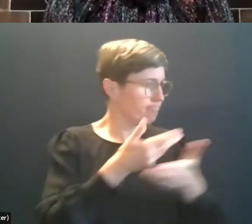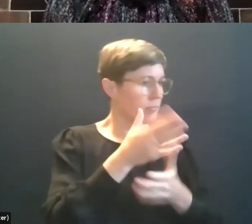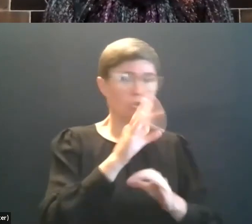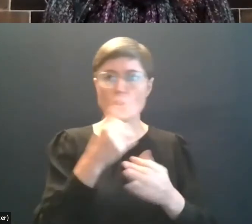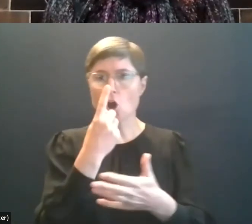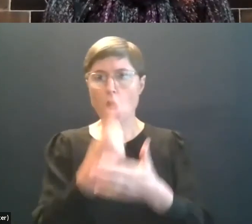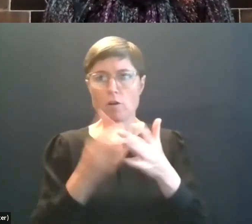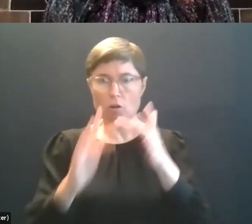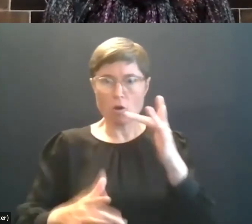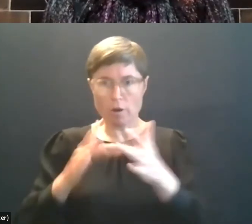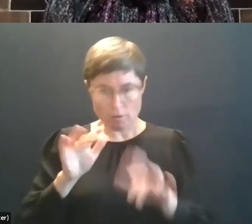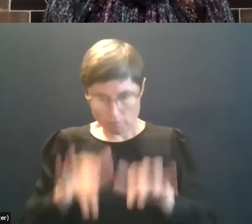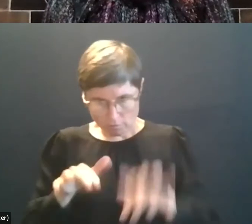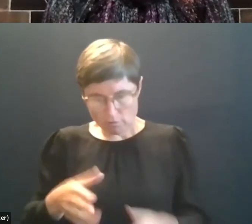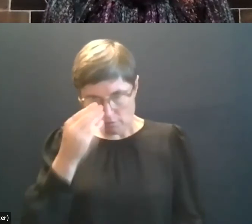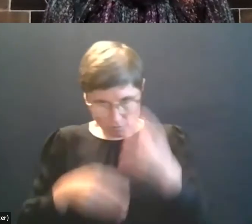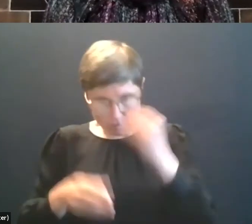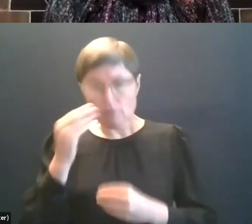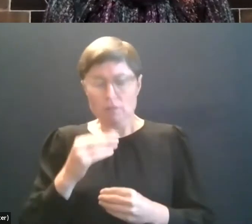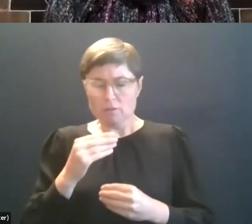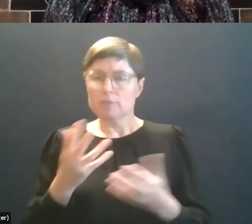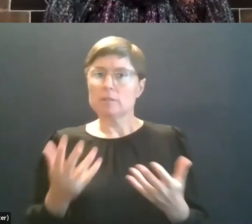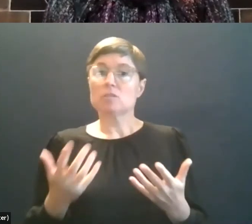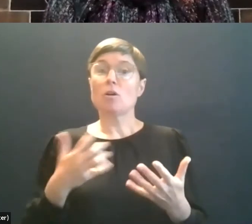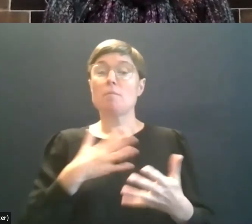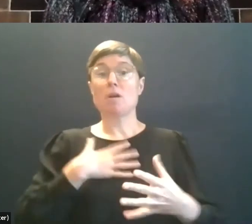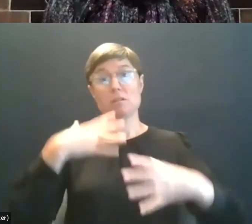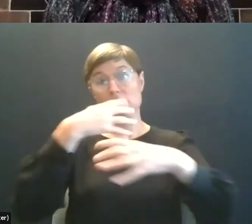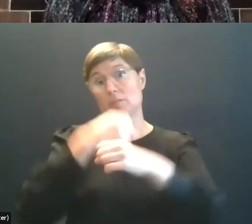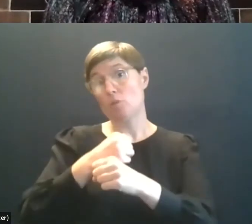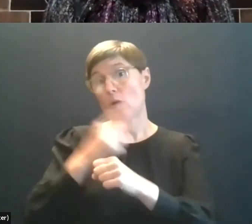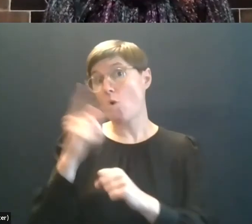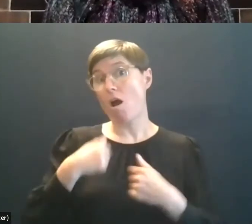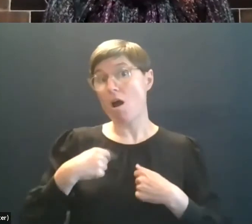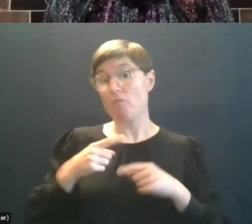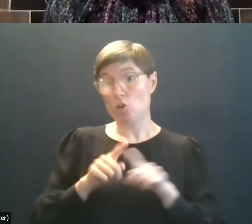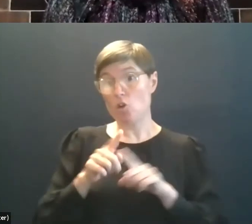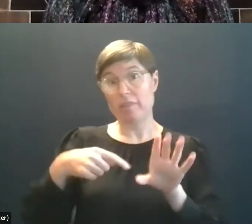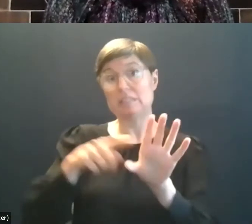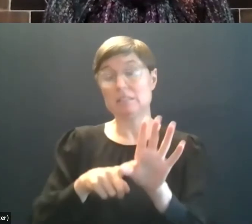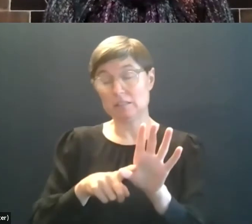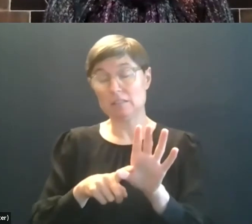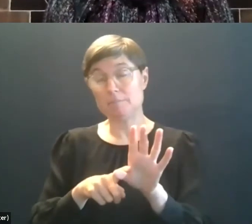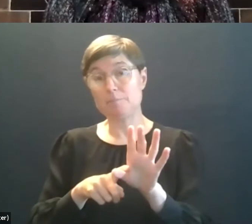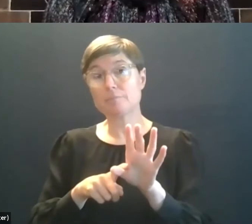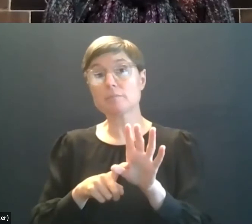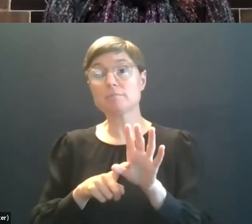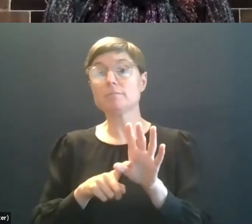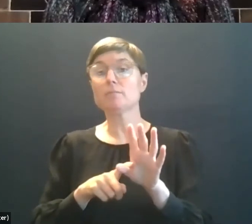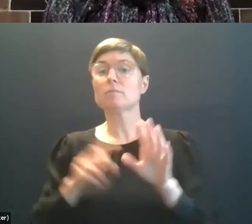So I guess sort of in summary, what I've learned this year is that community resilience is